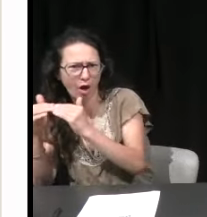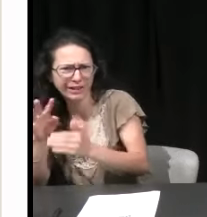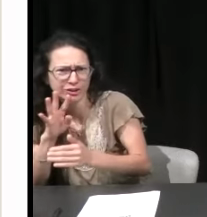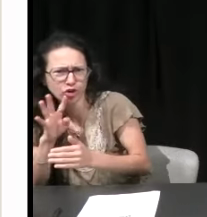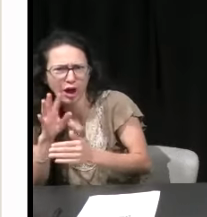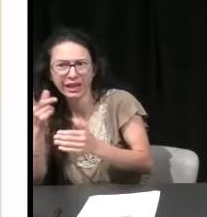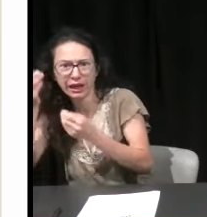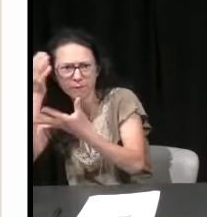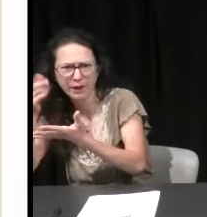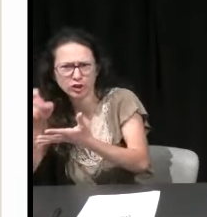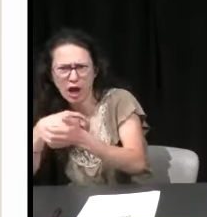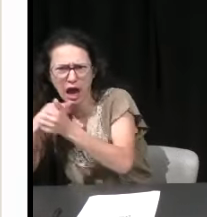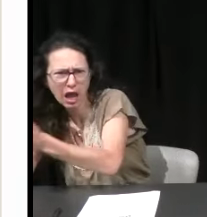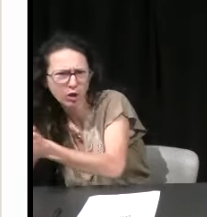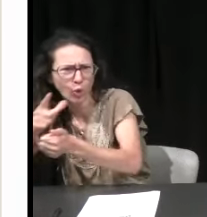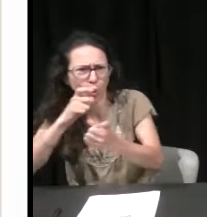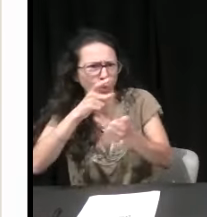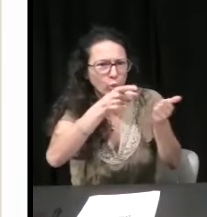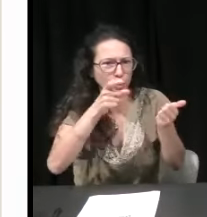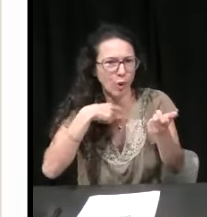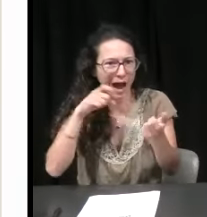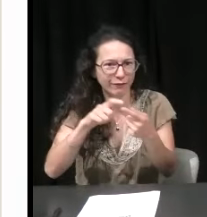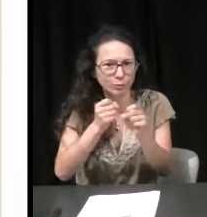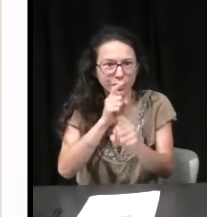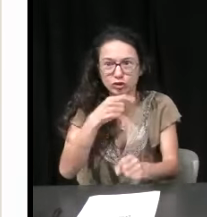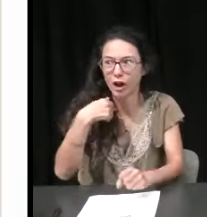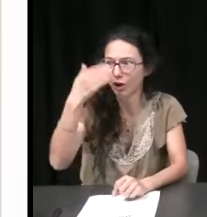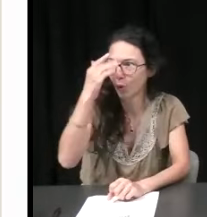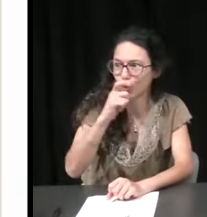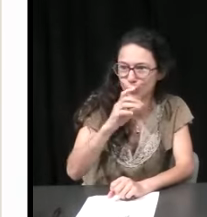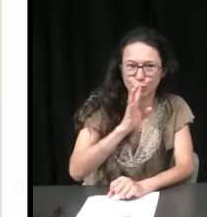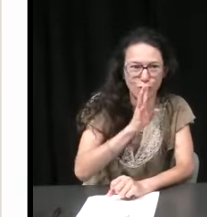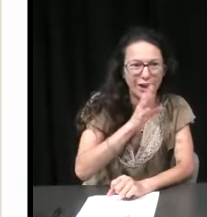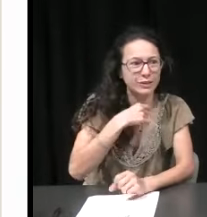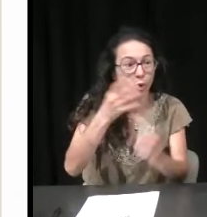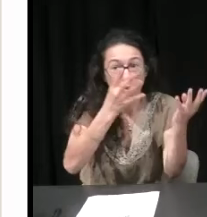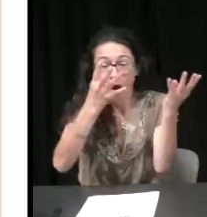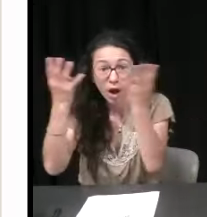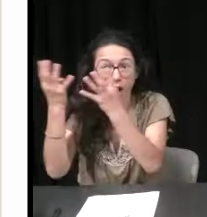important to know if it's a you're talking or if it's someone above you in the hierarchy and